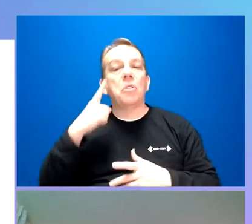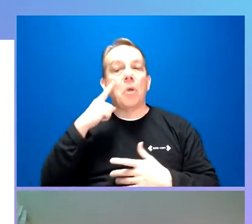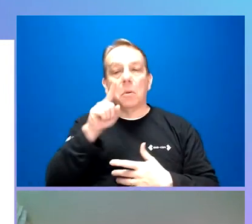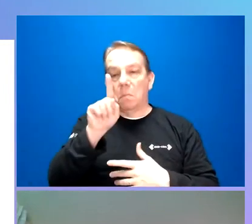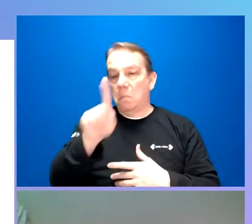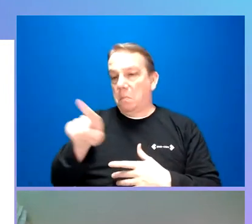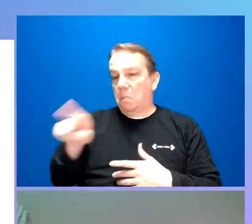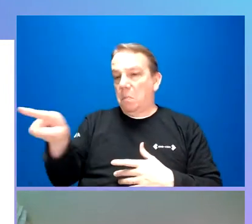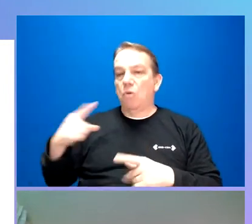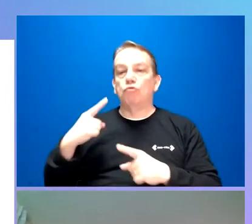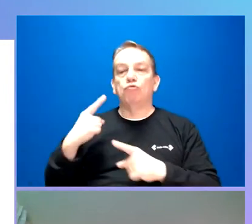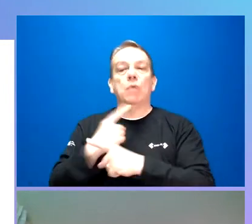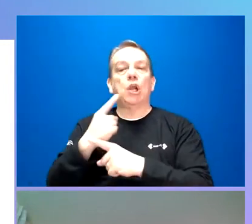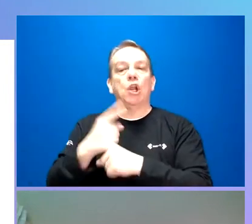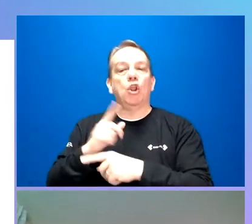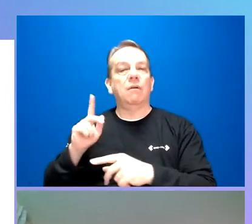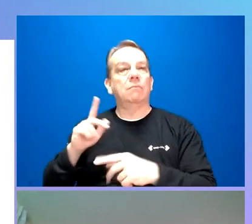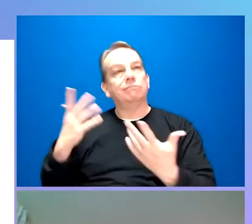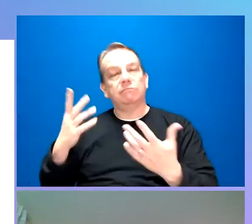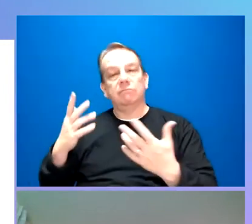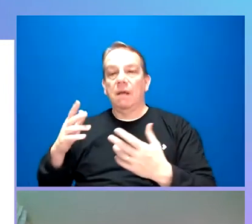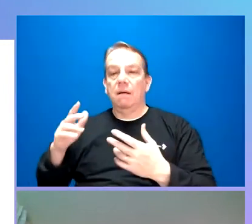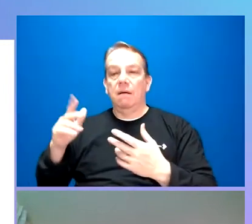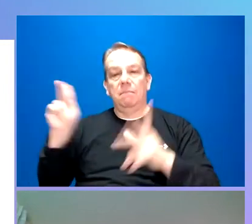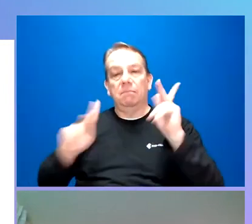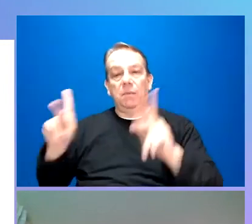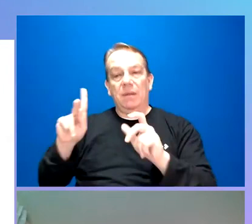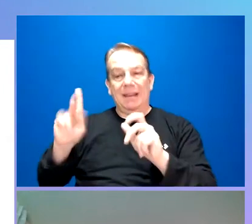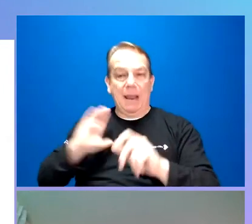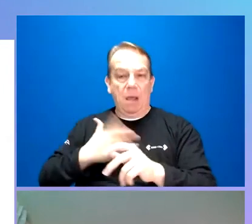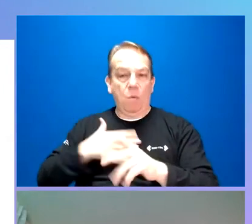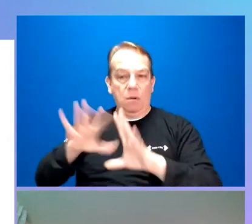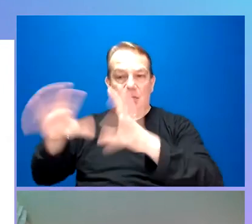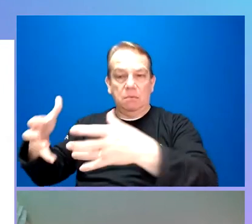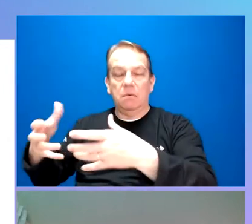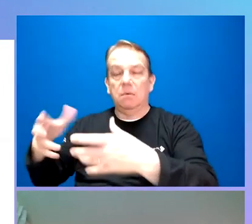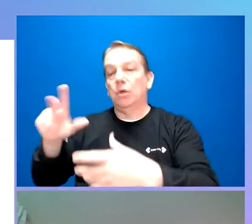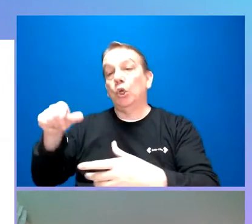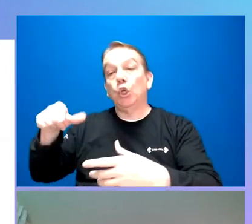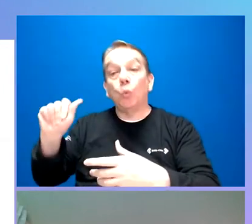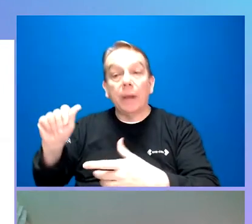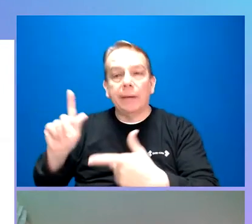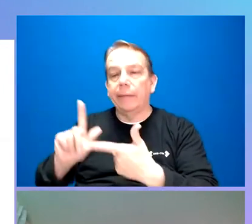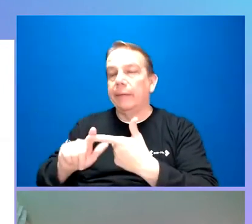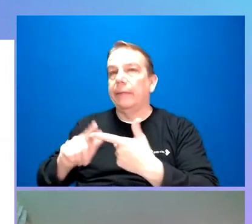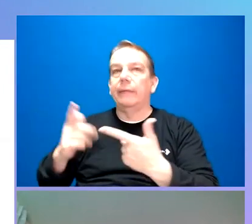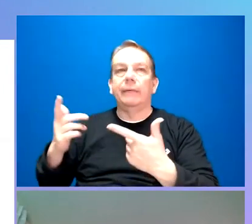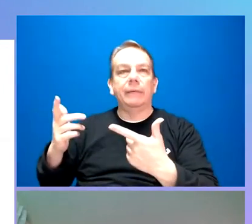QAS in accessibility. Uh um, a